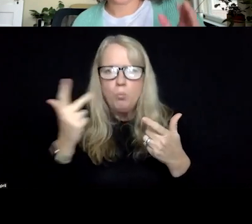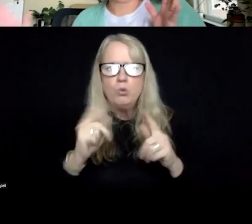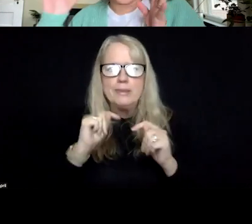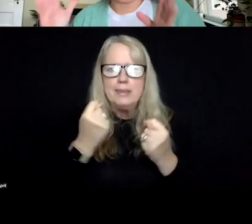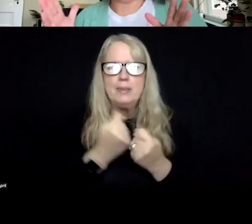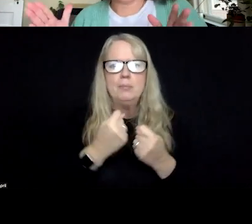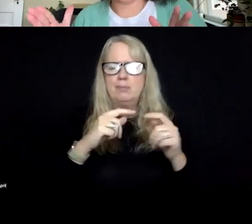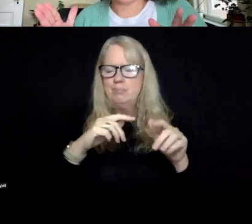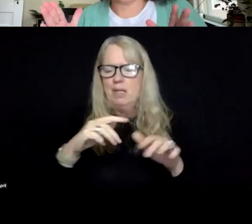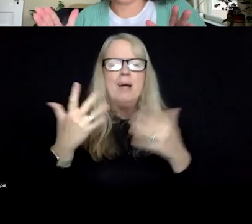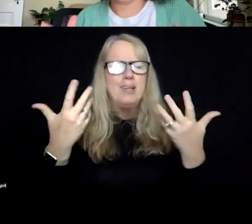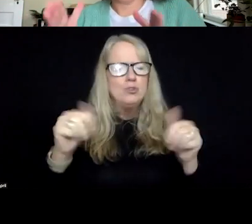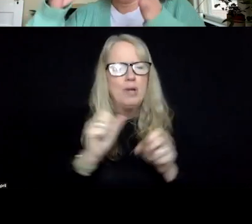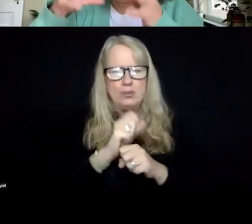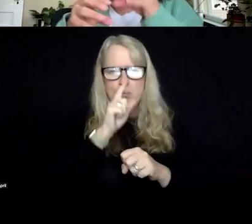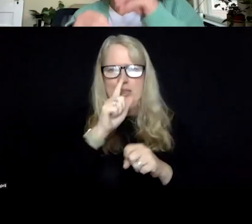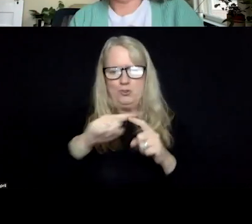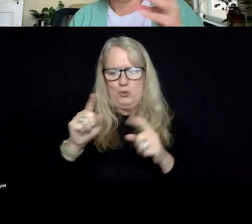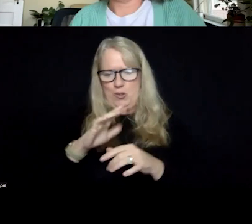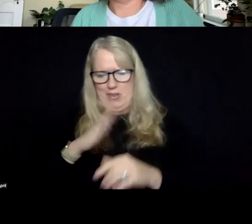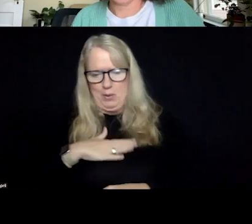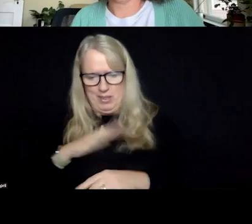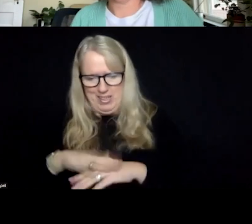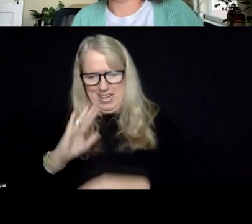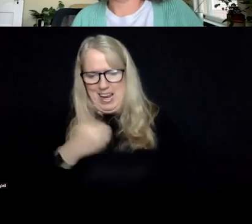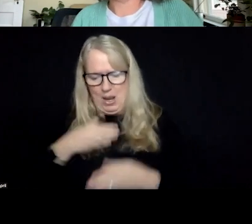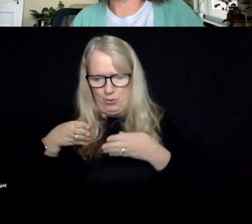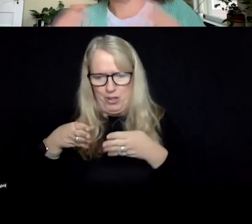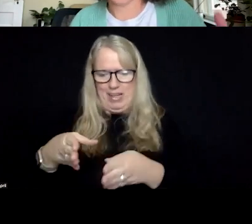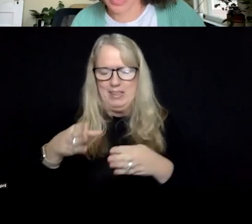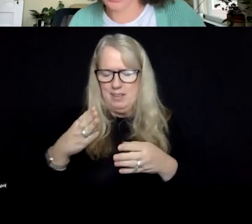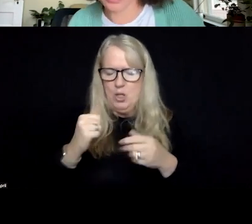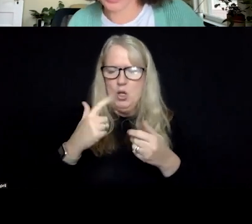ARE A STOP ALONG THE CRISIS CONTINUUM AND WE ARE NOT THE